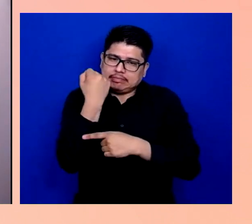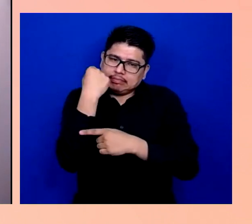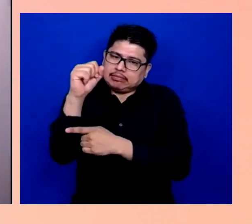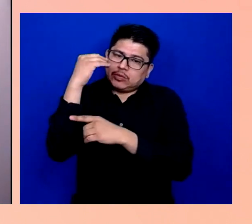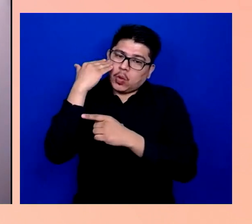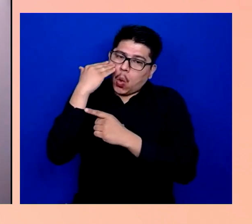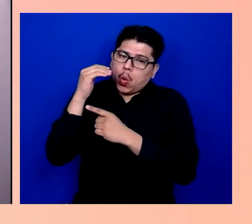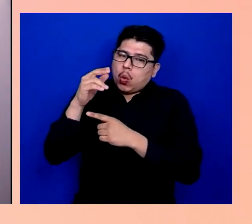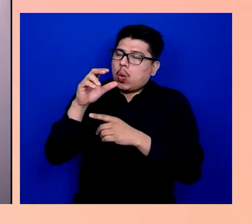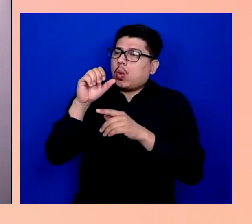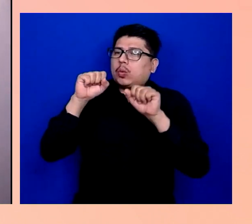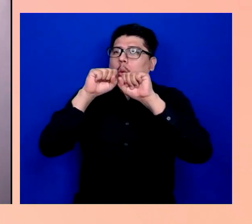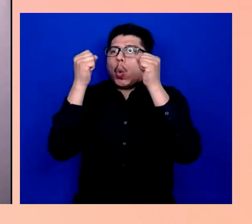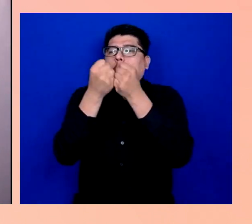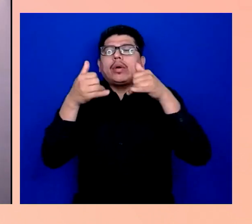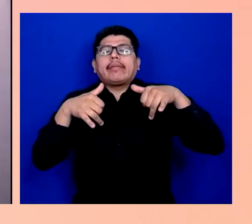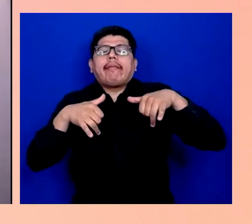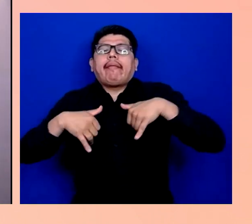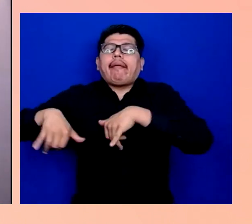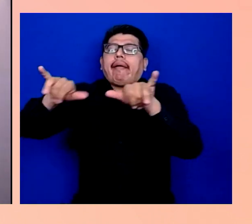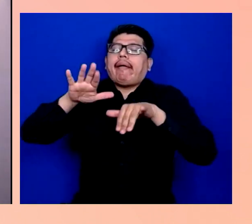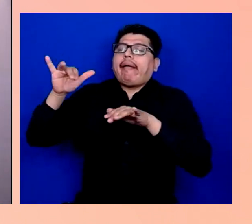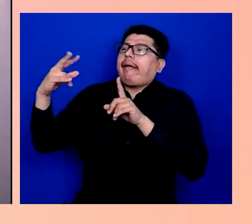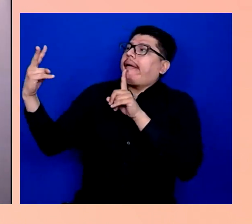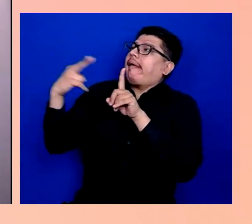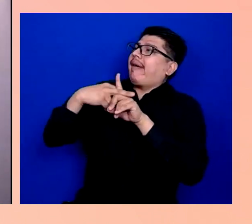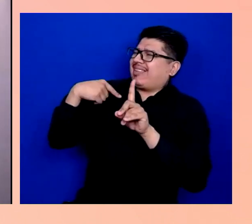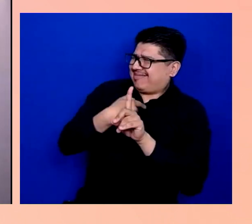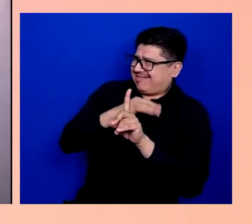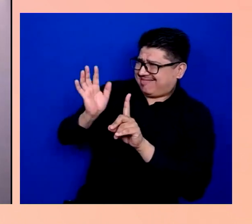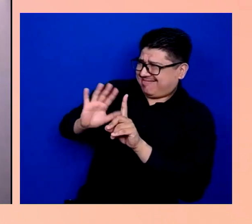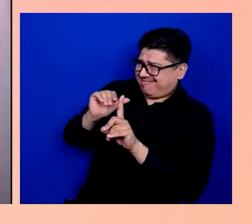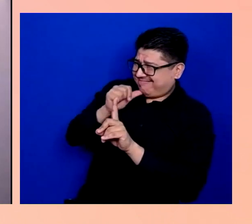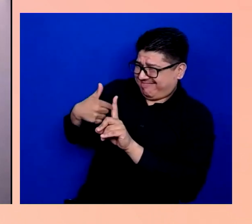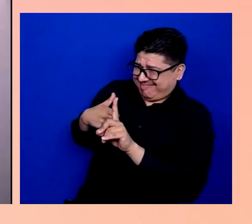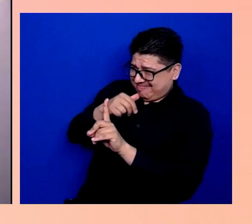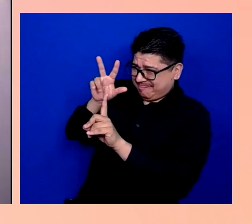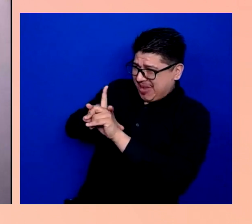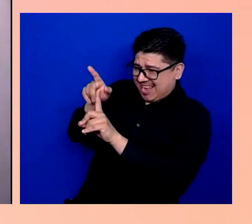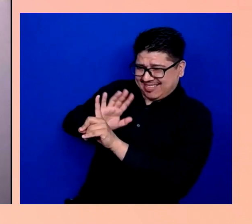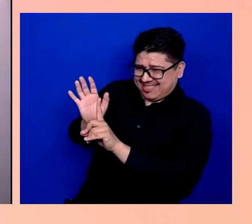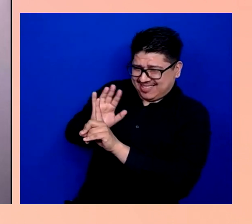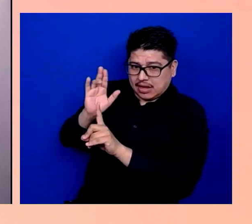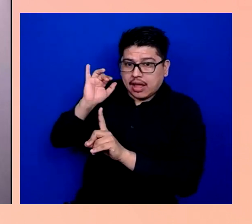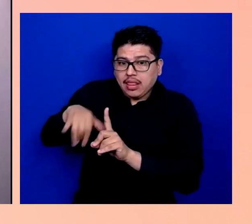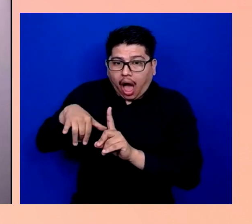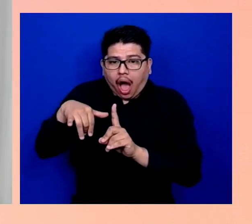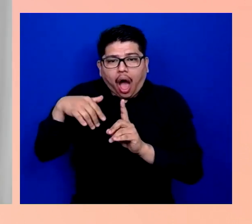not allowing for them to fully be disabled within the workforce.